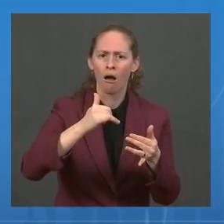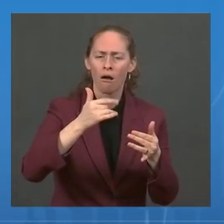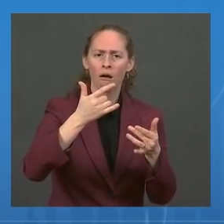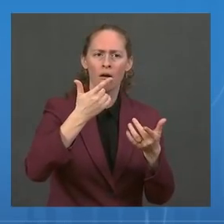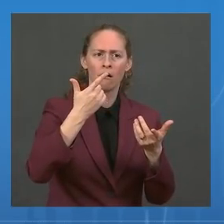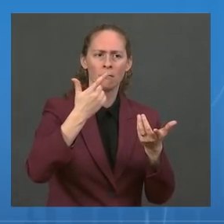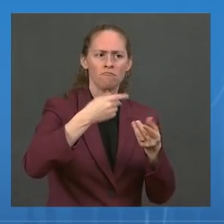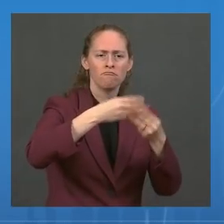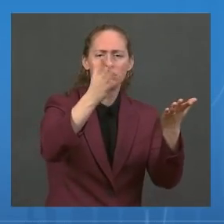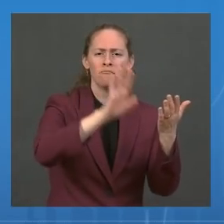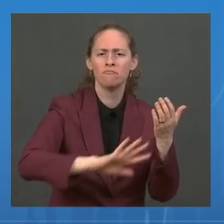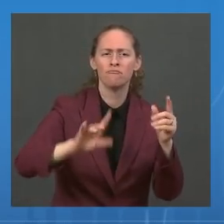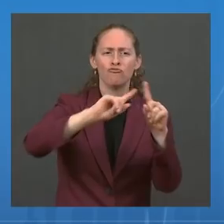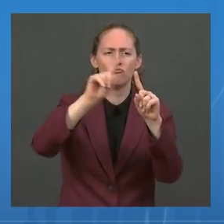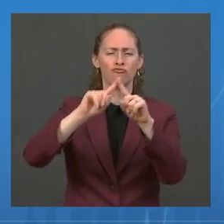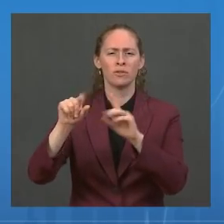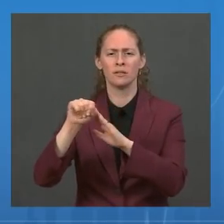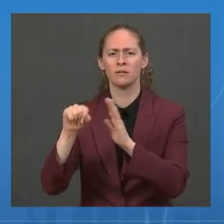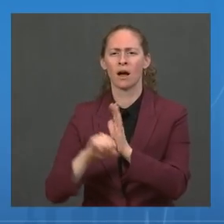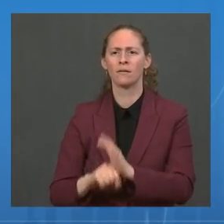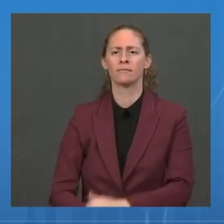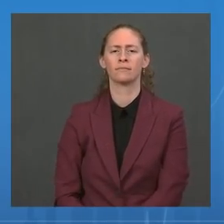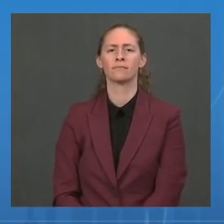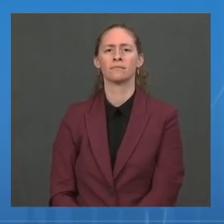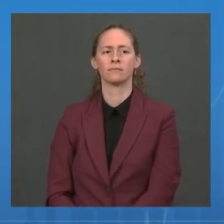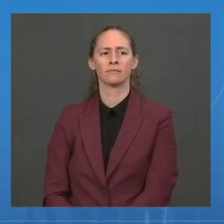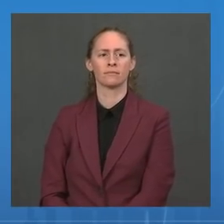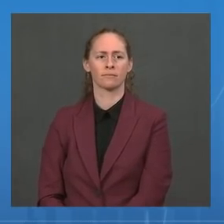for the first part of the question. Dr. Fauci: Yeah, for the first part of the question: